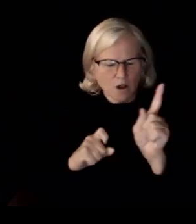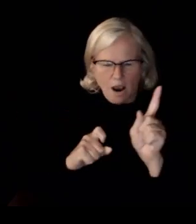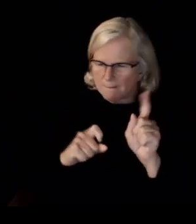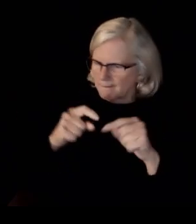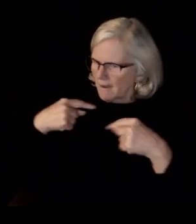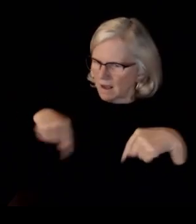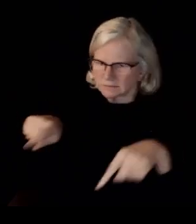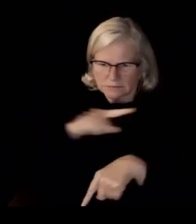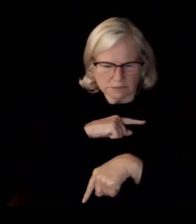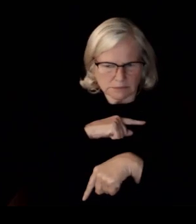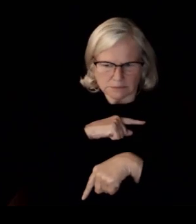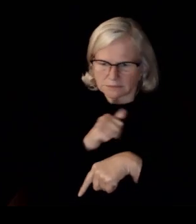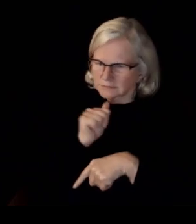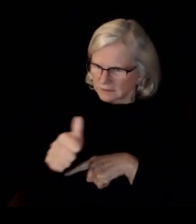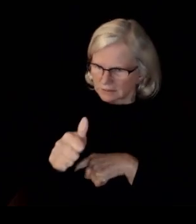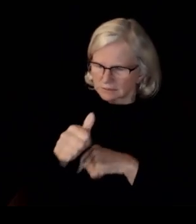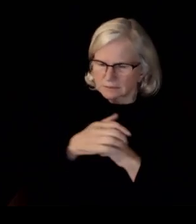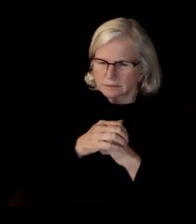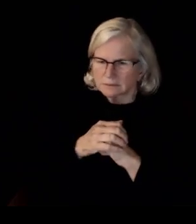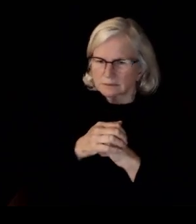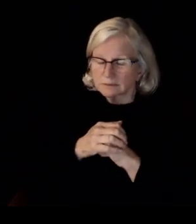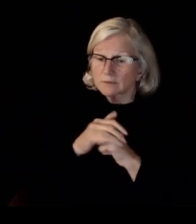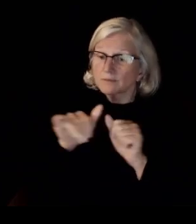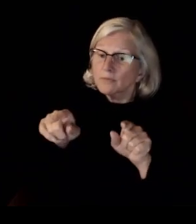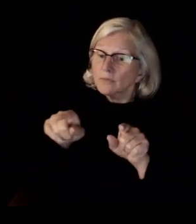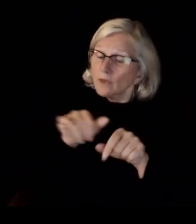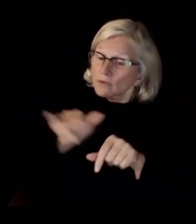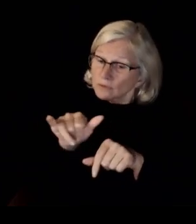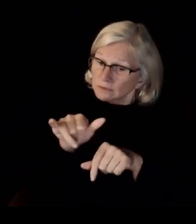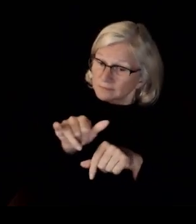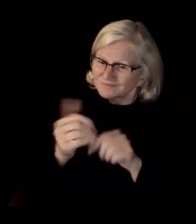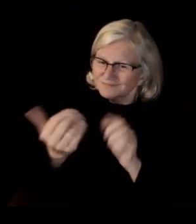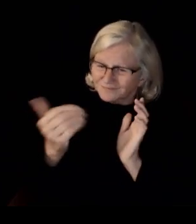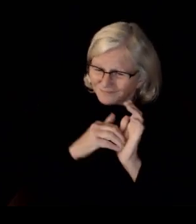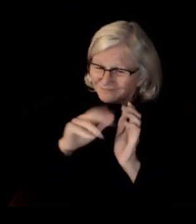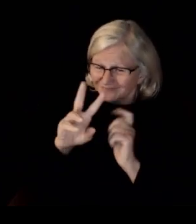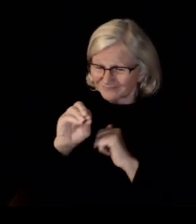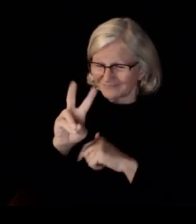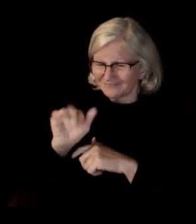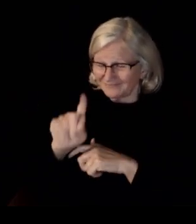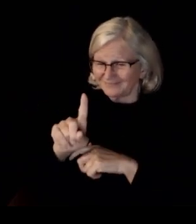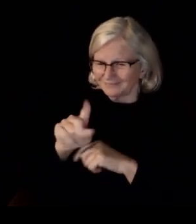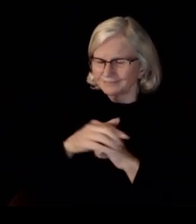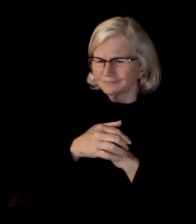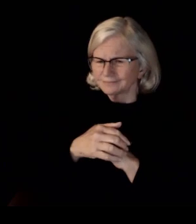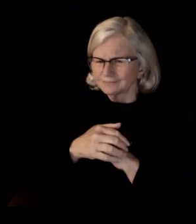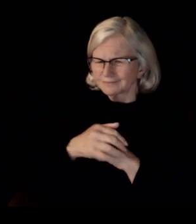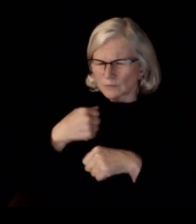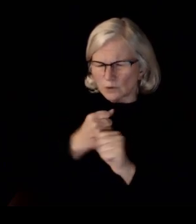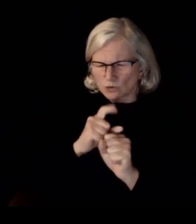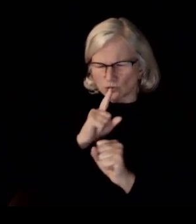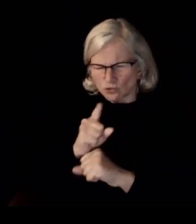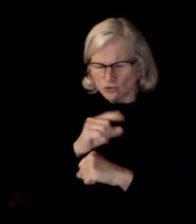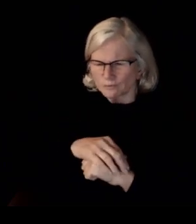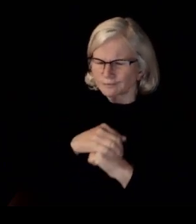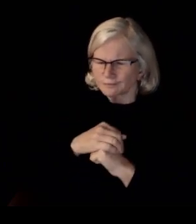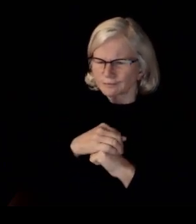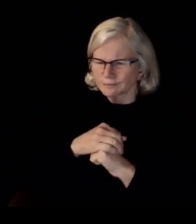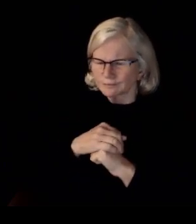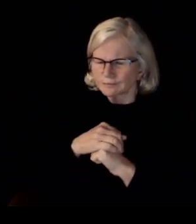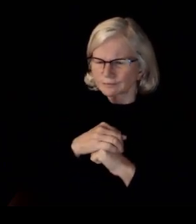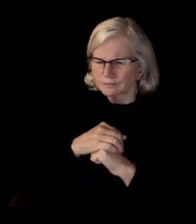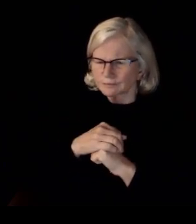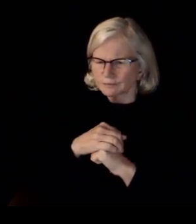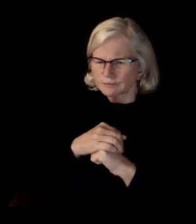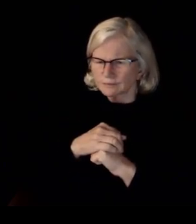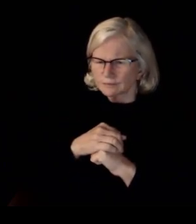wanted this is another COVID topic but I just wanted to make sure to bring up an issue as